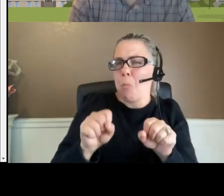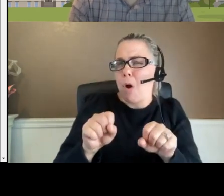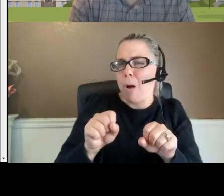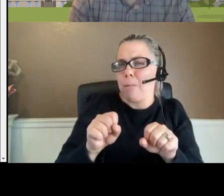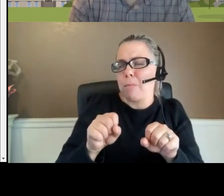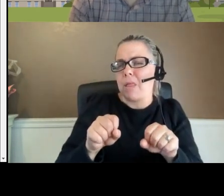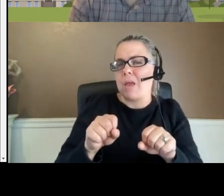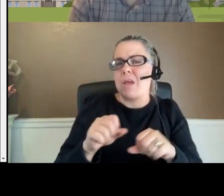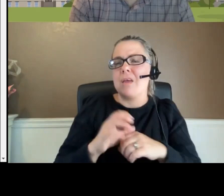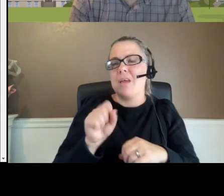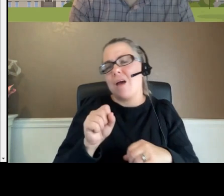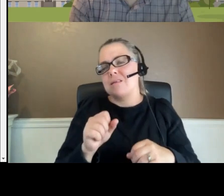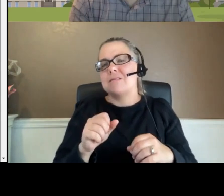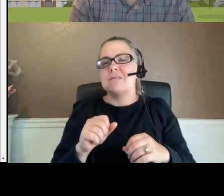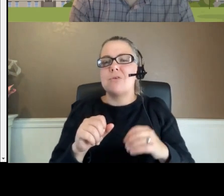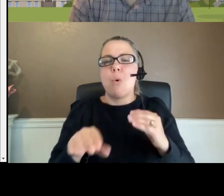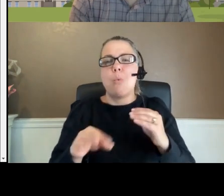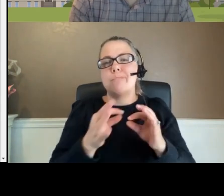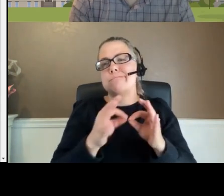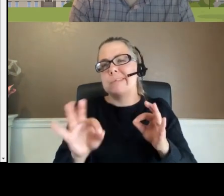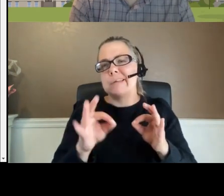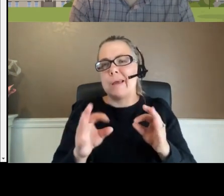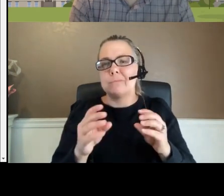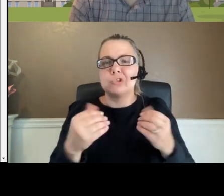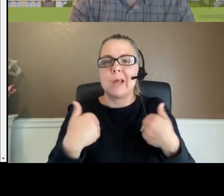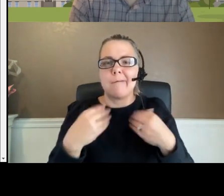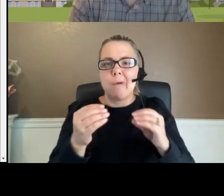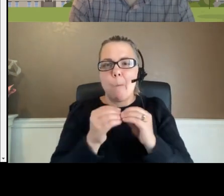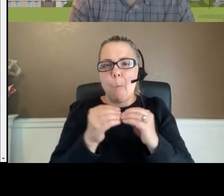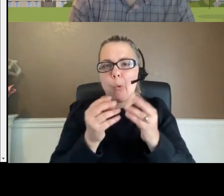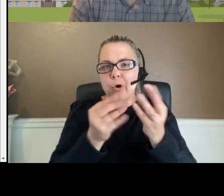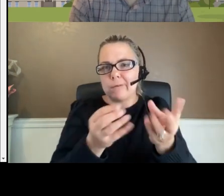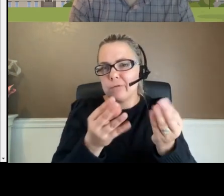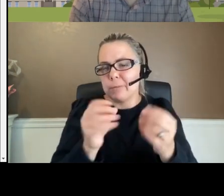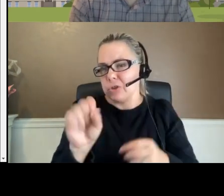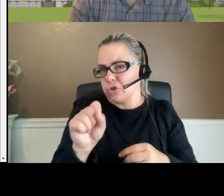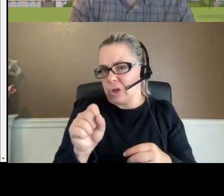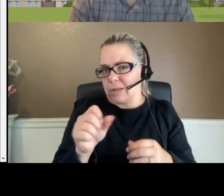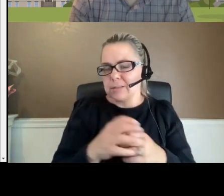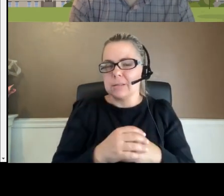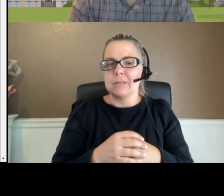the caption and and more succinct alternative text would be more equivalent. Now the green icon tells